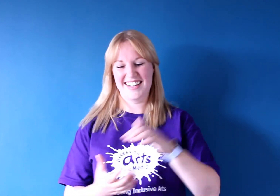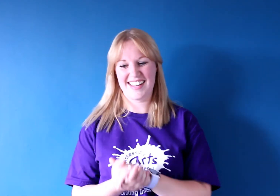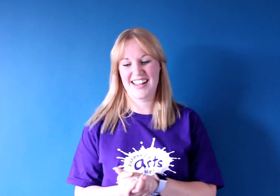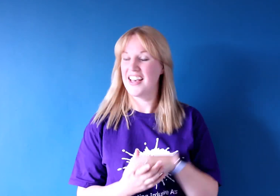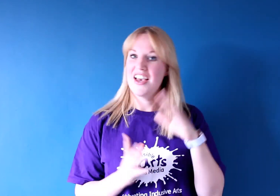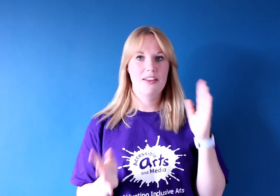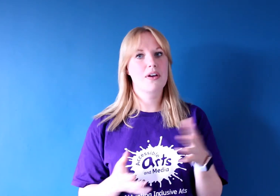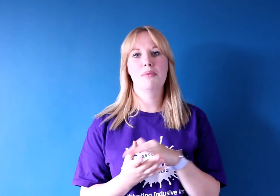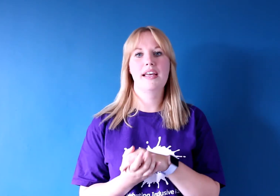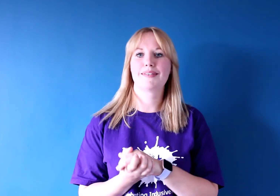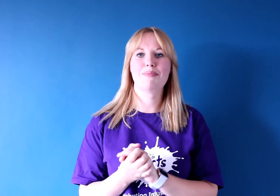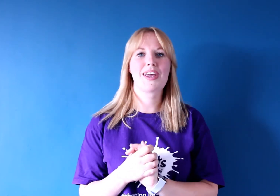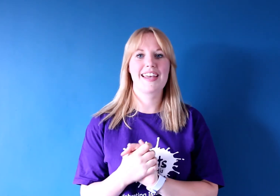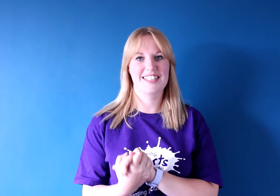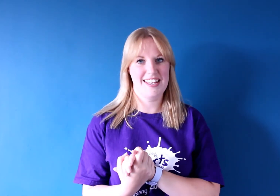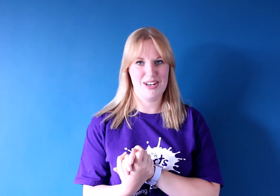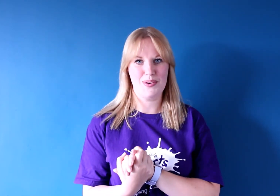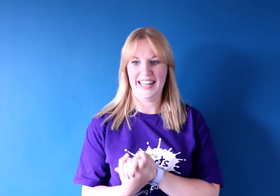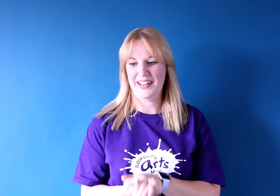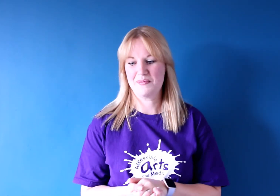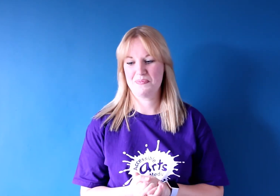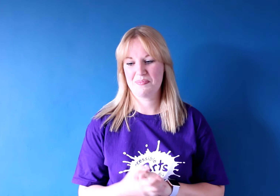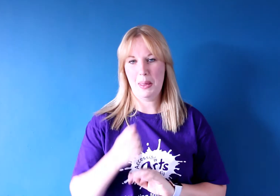Fantastic. You can be as monkeyish as you want there.